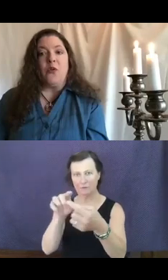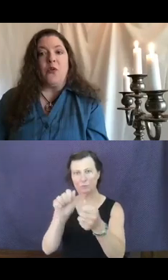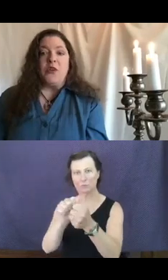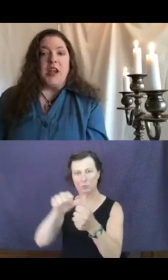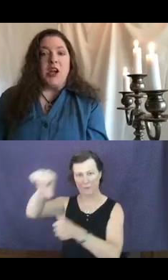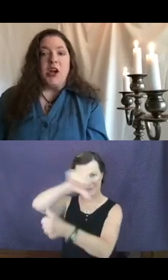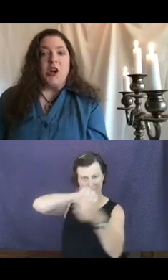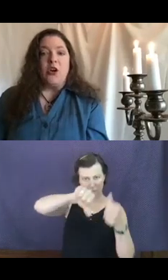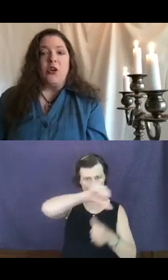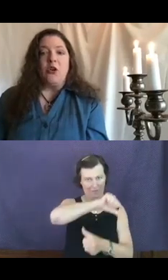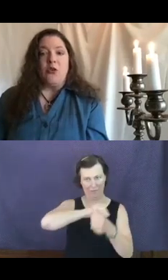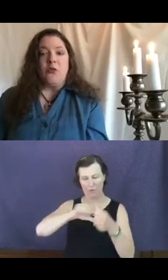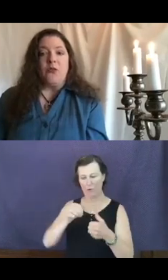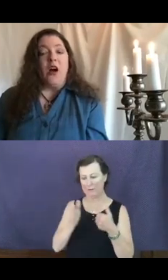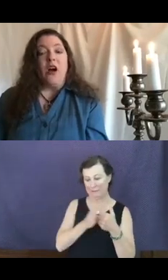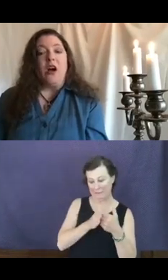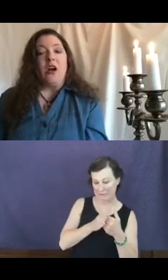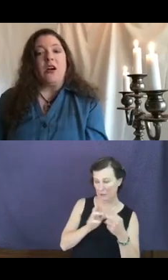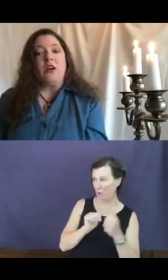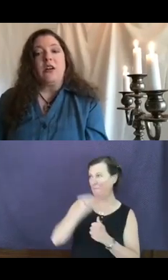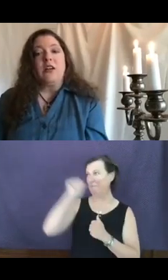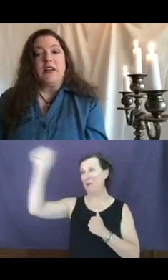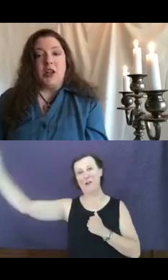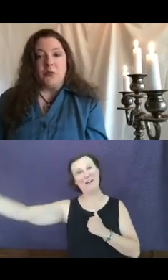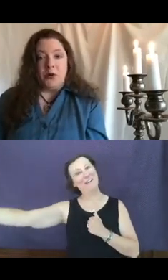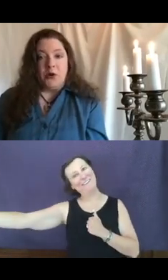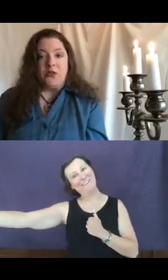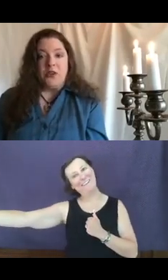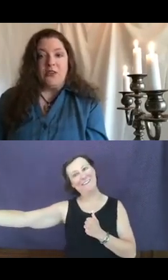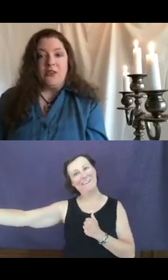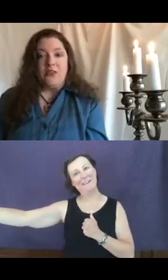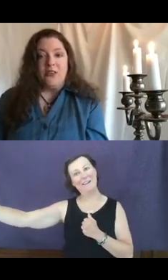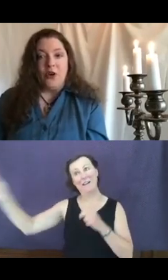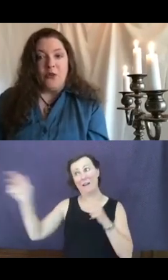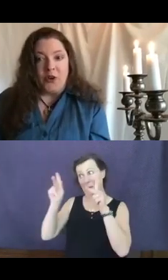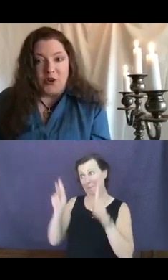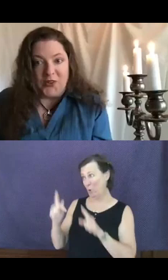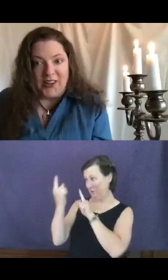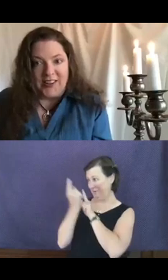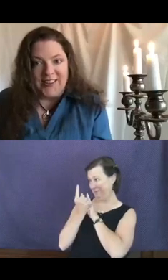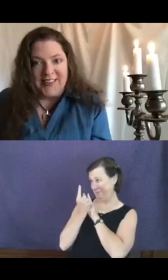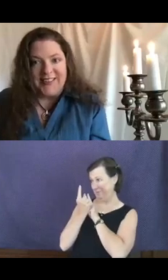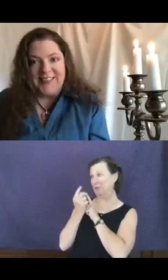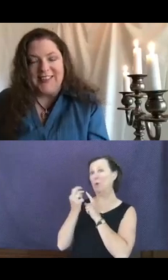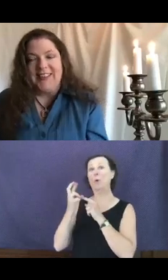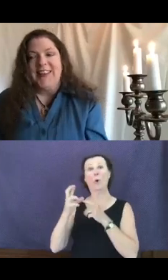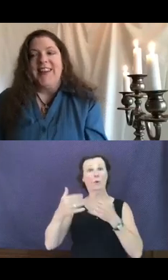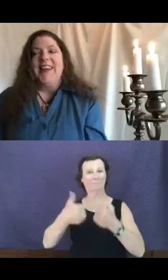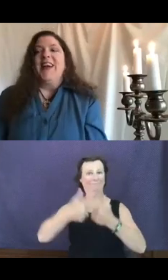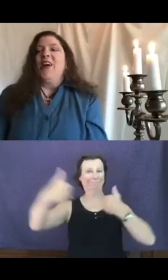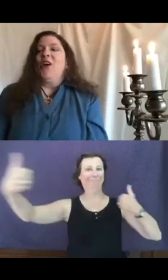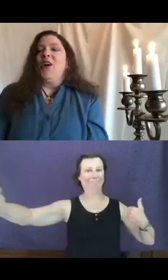whether near or far, in person, or virtually.